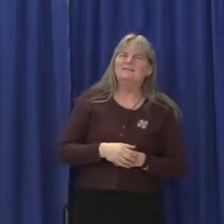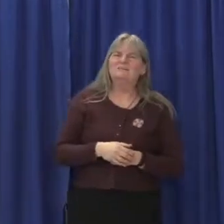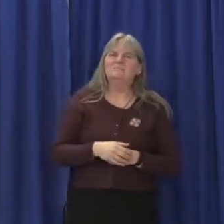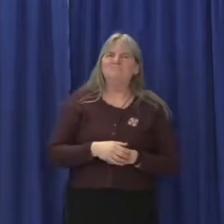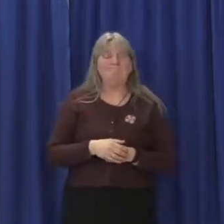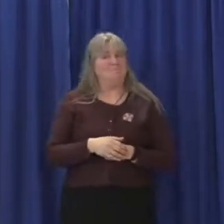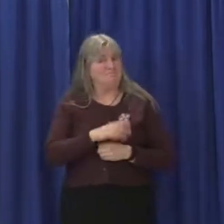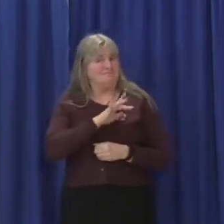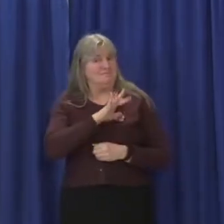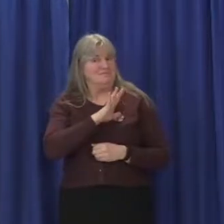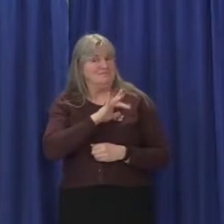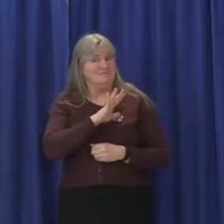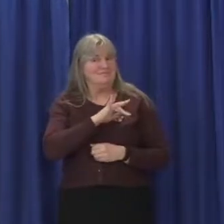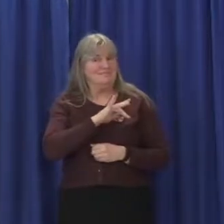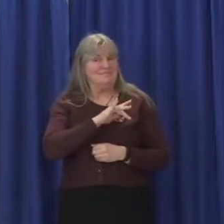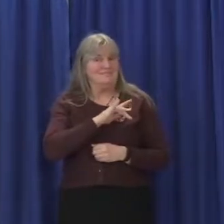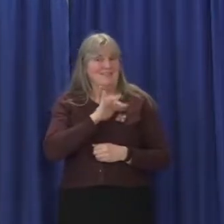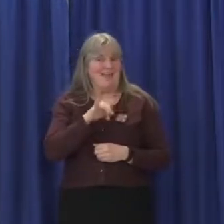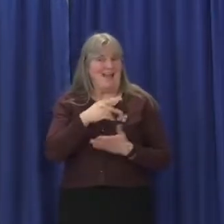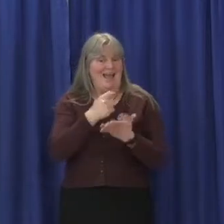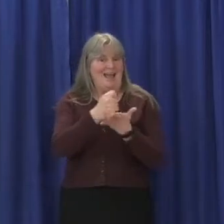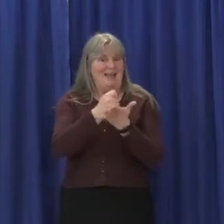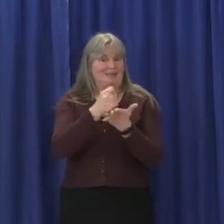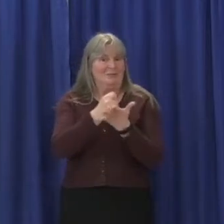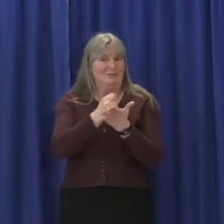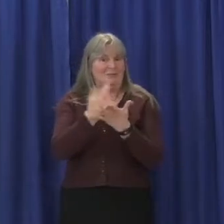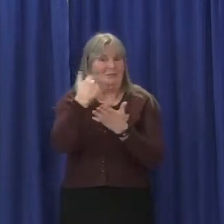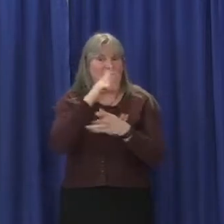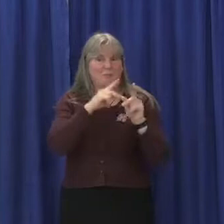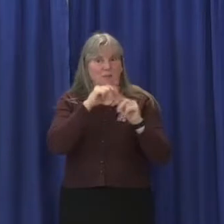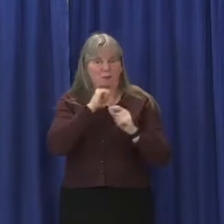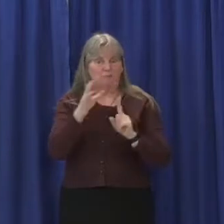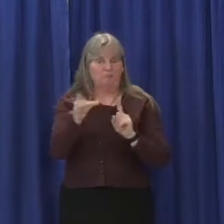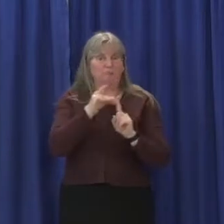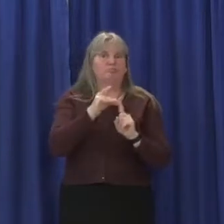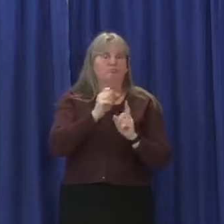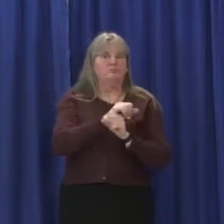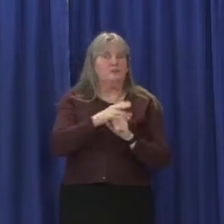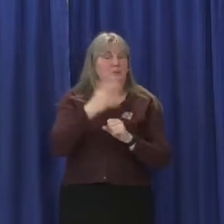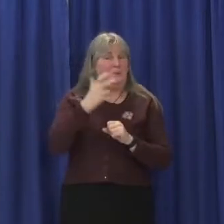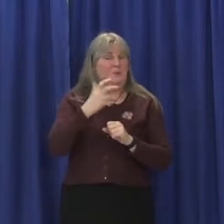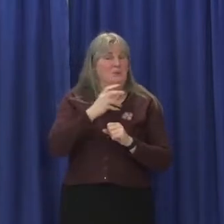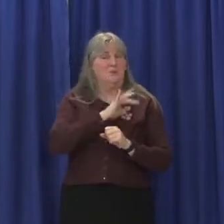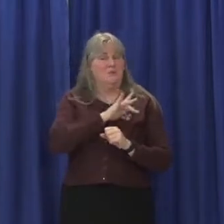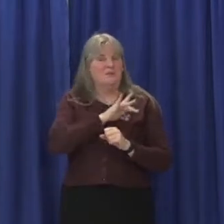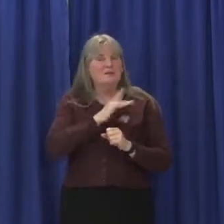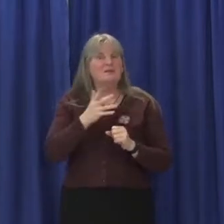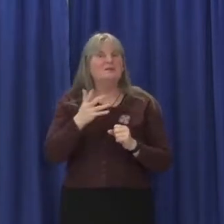development in treatment for those people who do contract COVID-19, and who are at risk